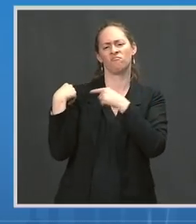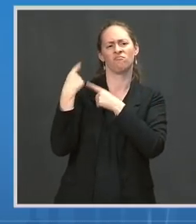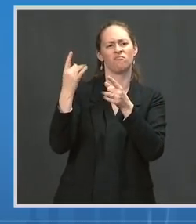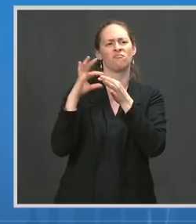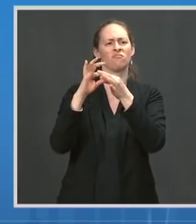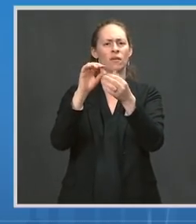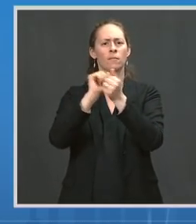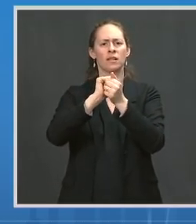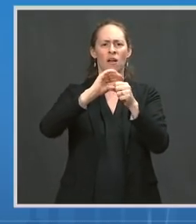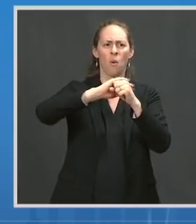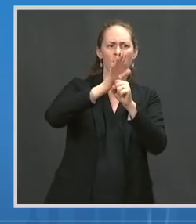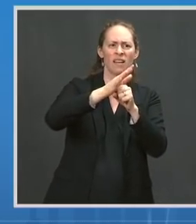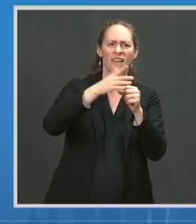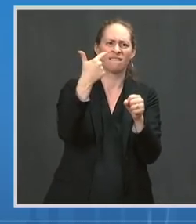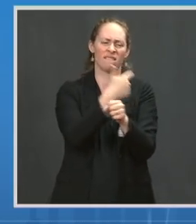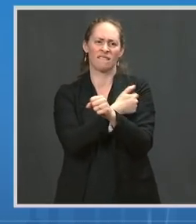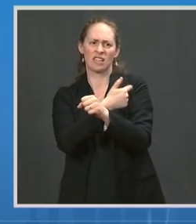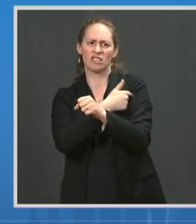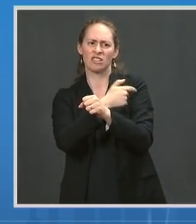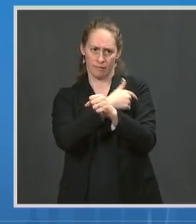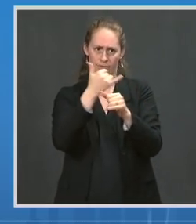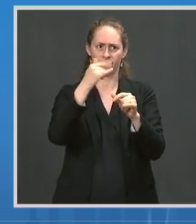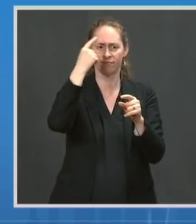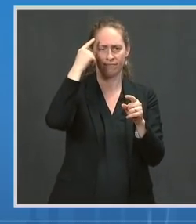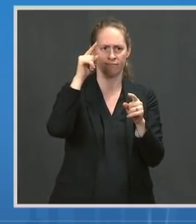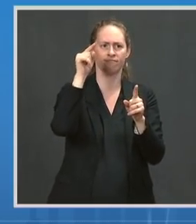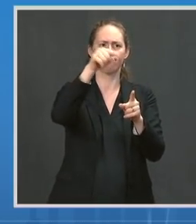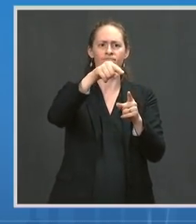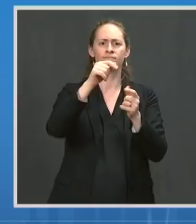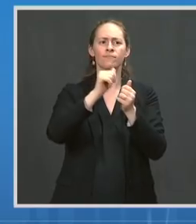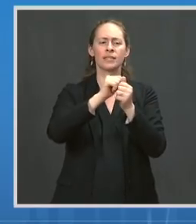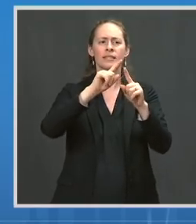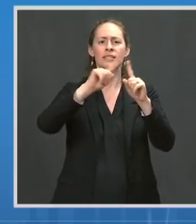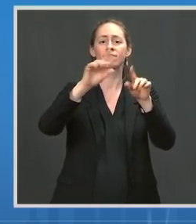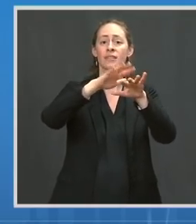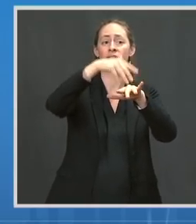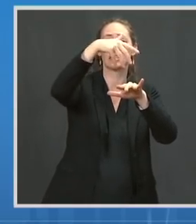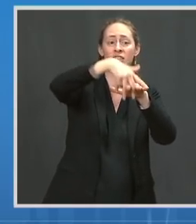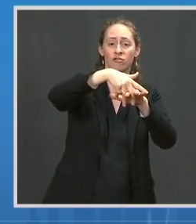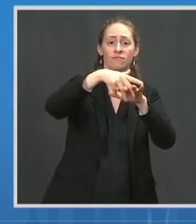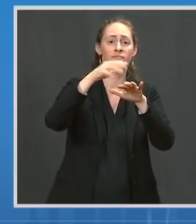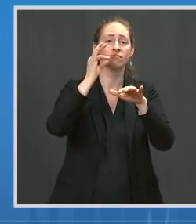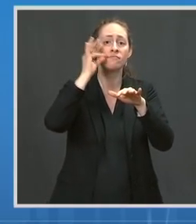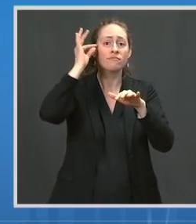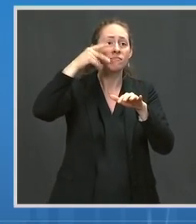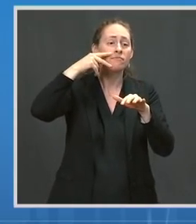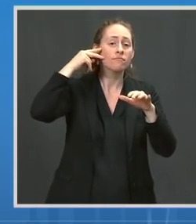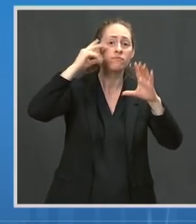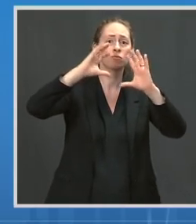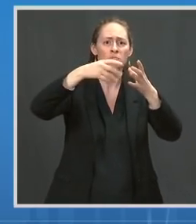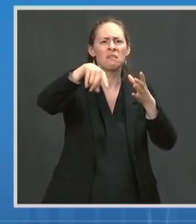people are at higher risk for COVID disease and complications. And historically, we also know that they have faced more limited access